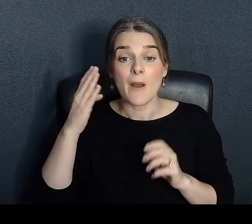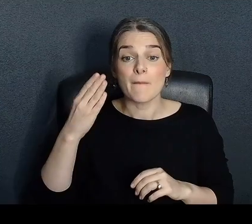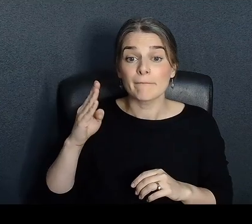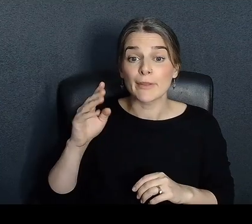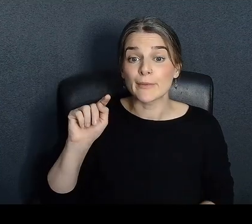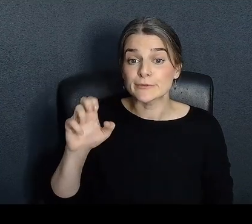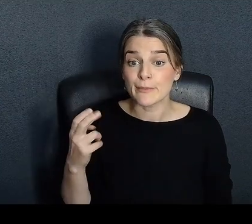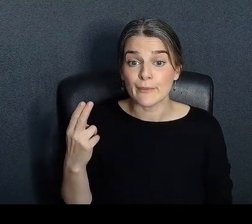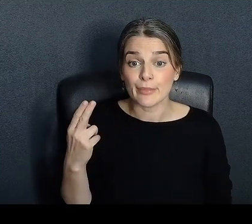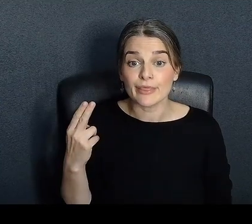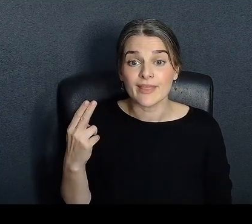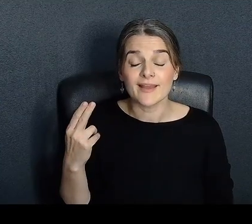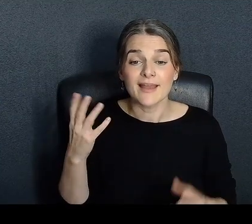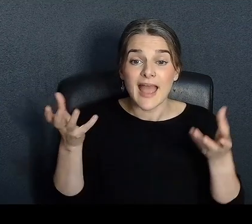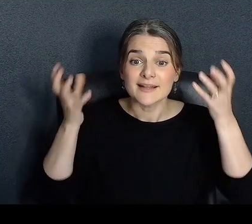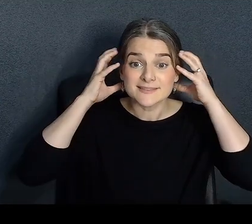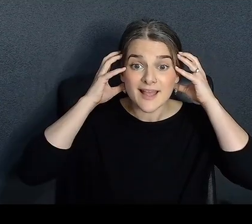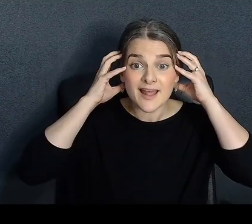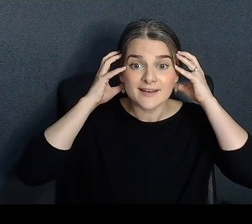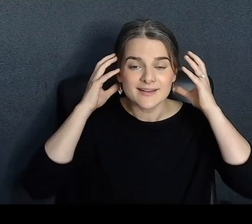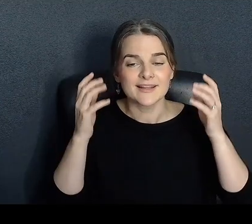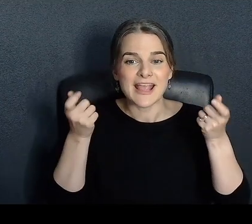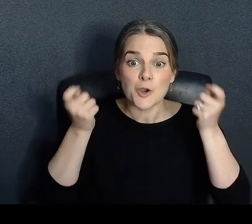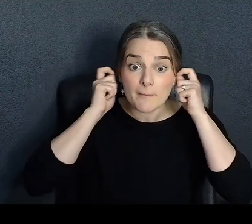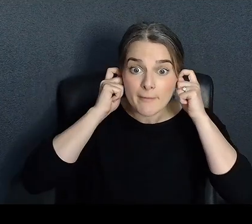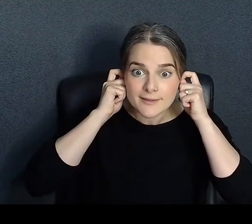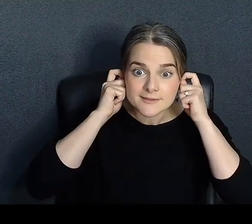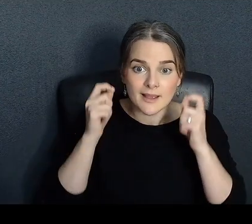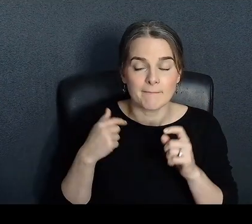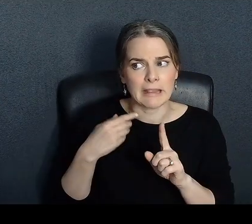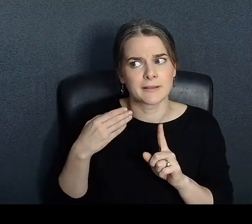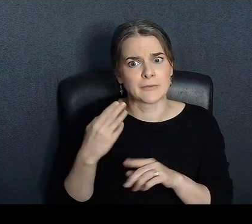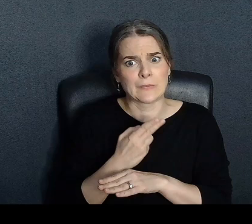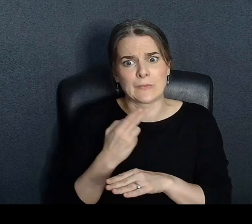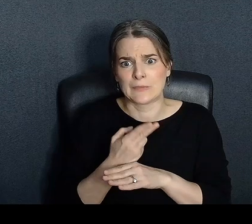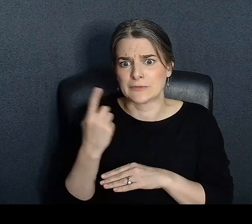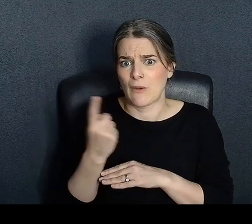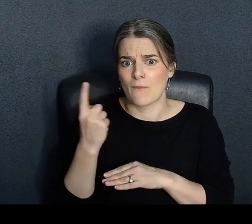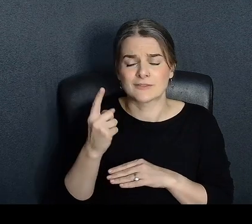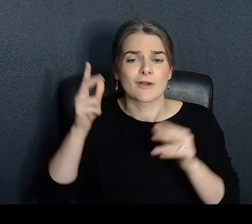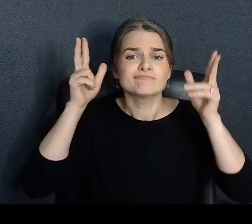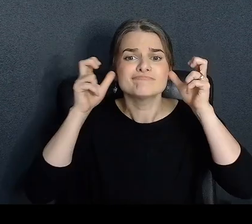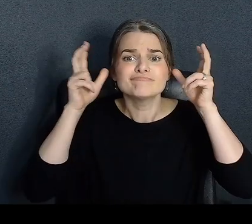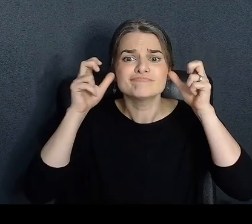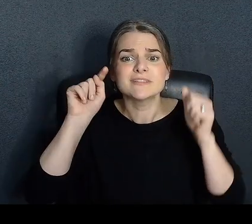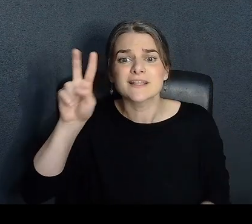or earbuds. I use mine all the time to listen to the television, because I can't understand.